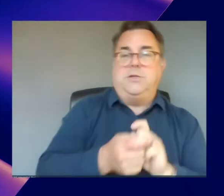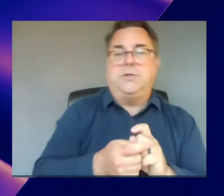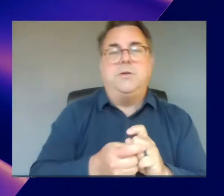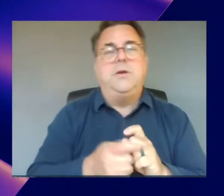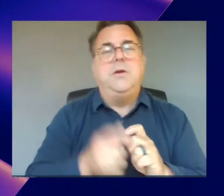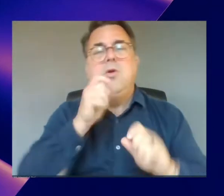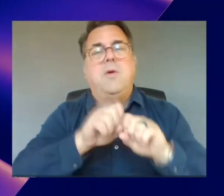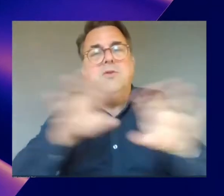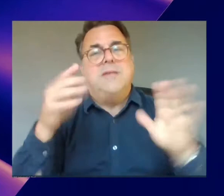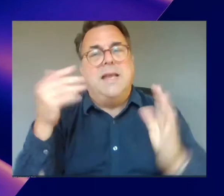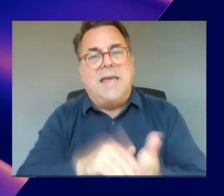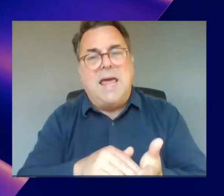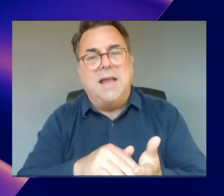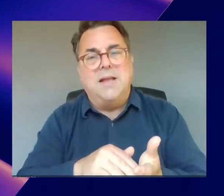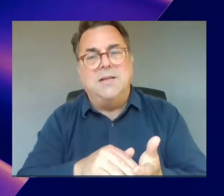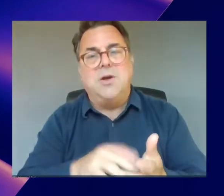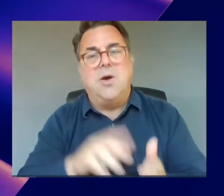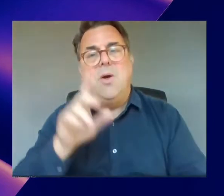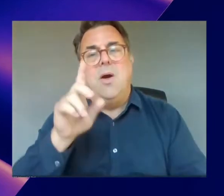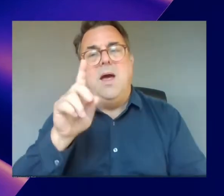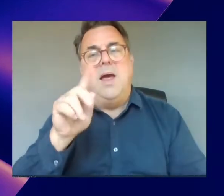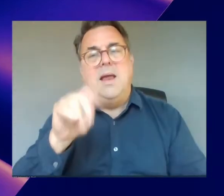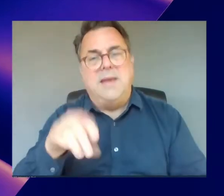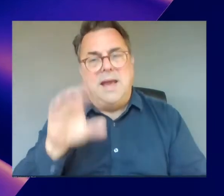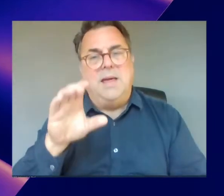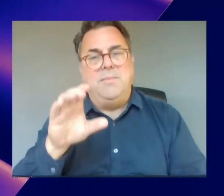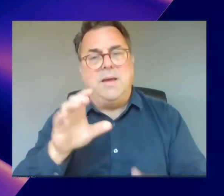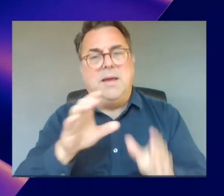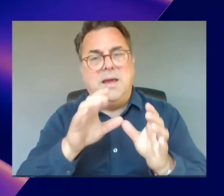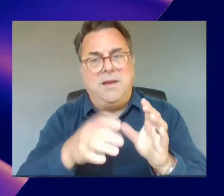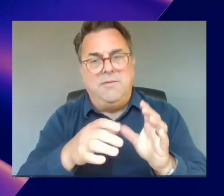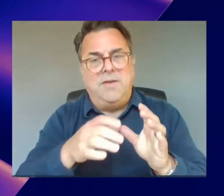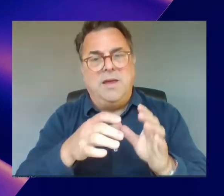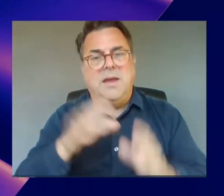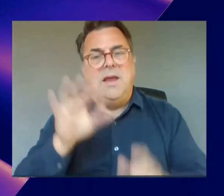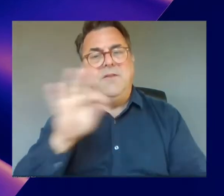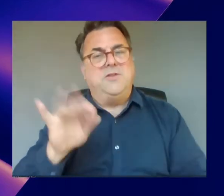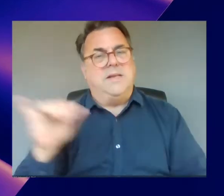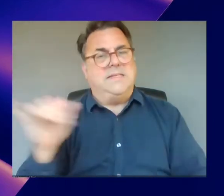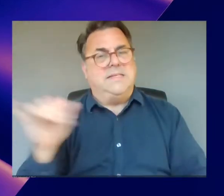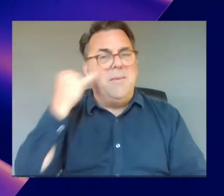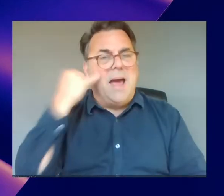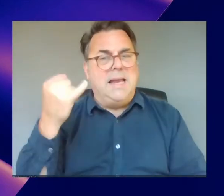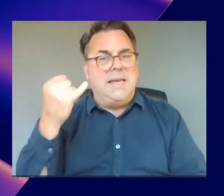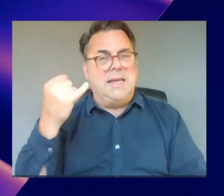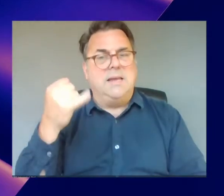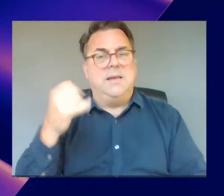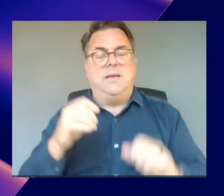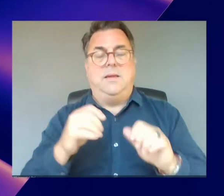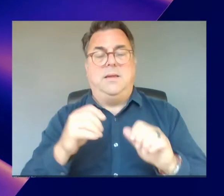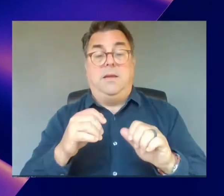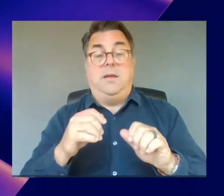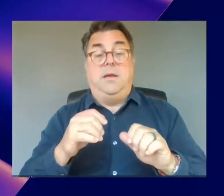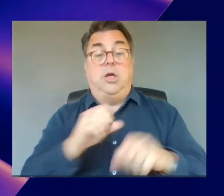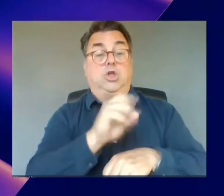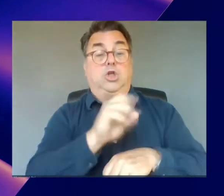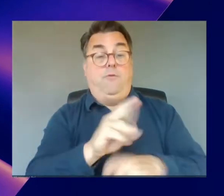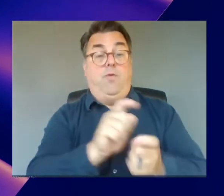and feature flags are really similar in terms of concepts. It's being able to change the behavior of your software while it's running on production.